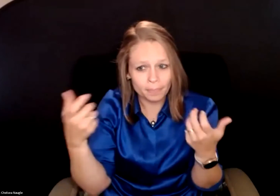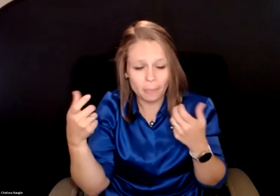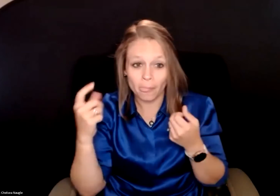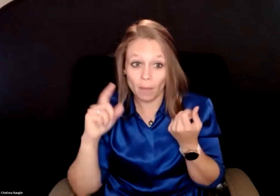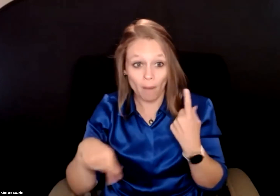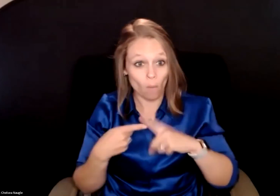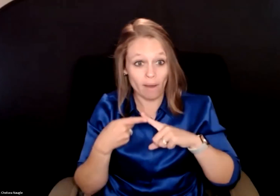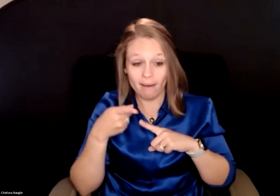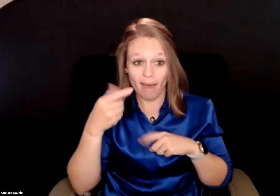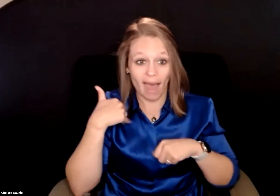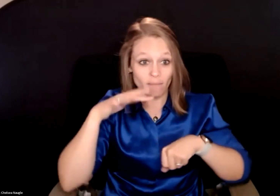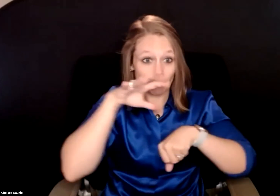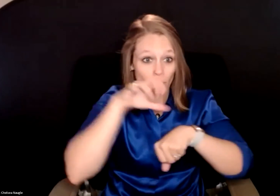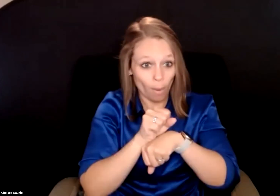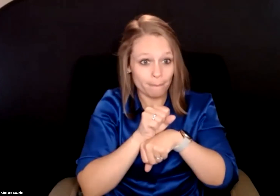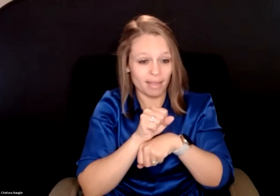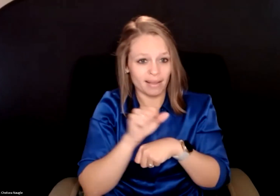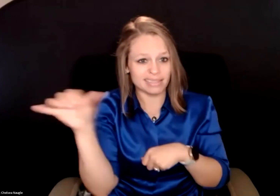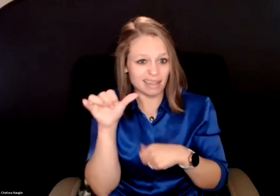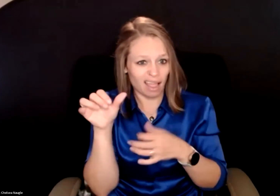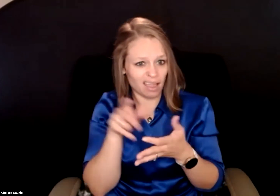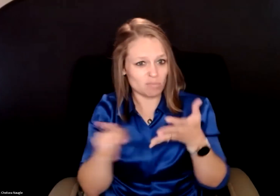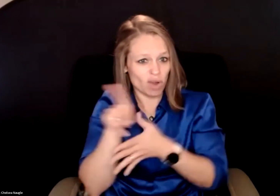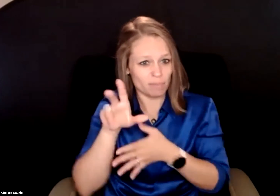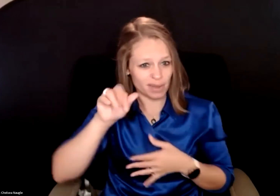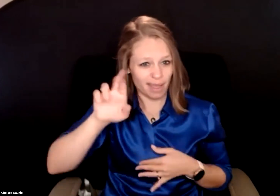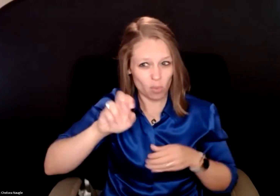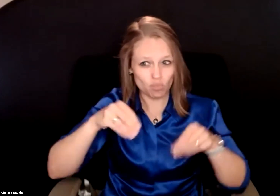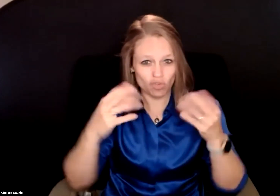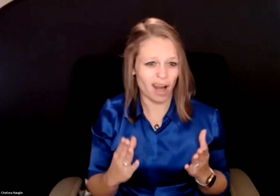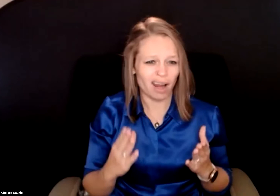of the primary care provider schedules